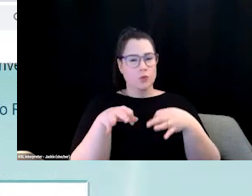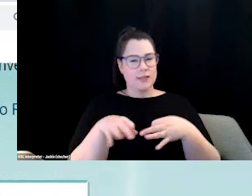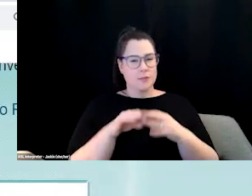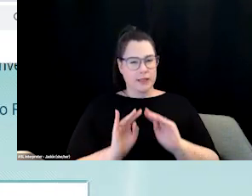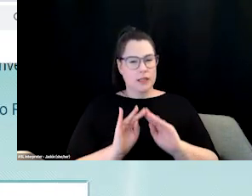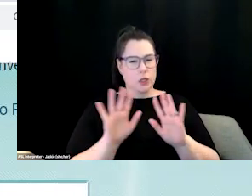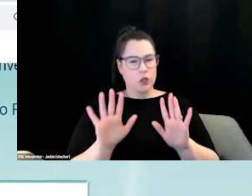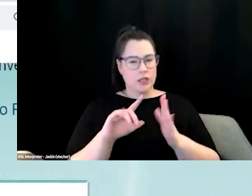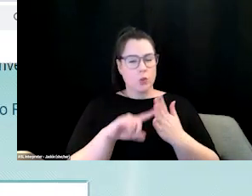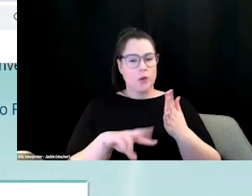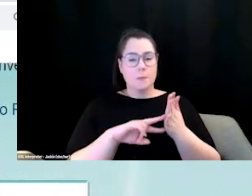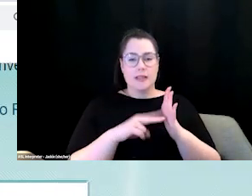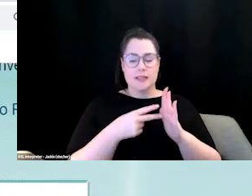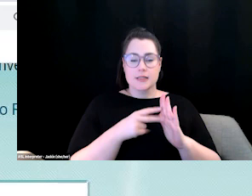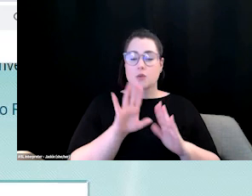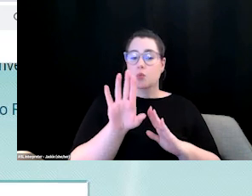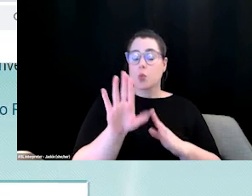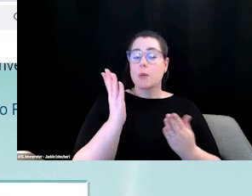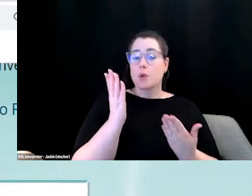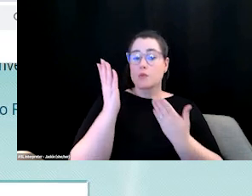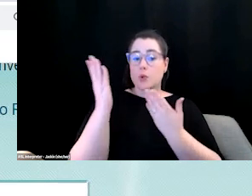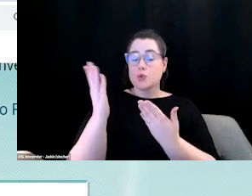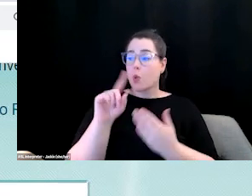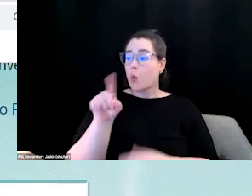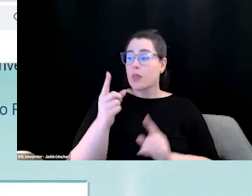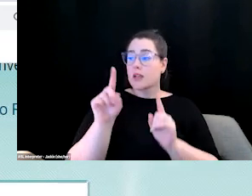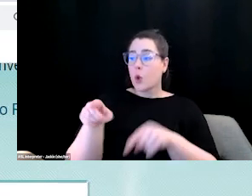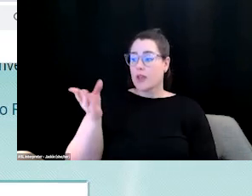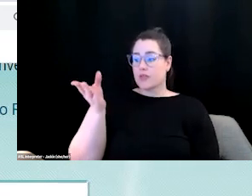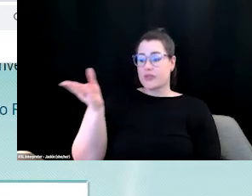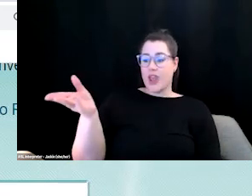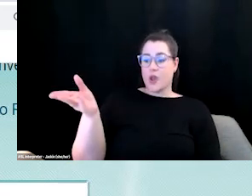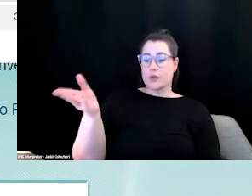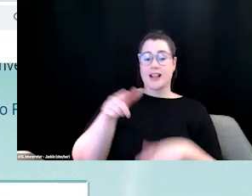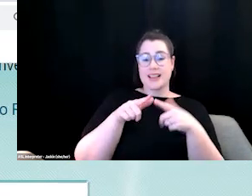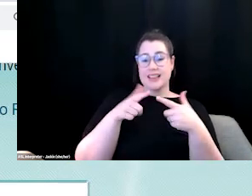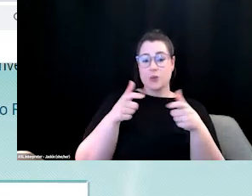Your proposal is going only to here, to Linguistics, wherever you have in Selection 1.